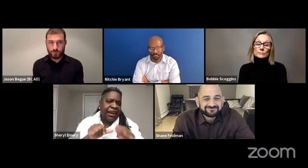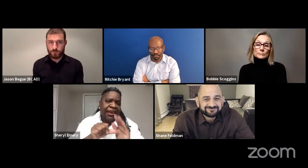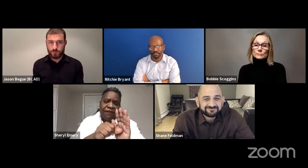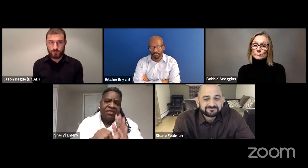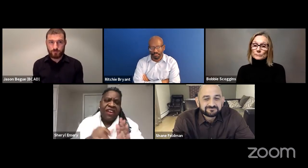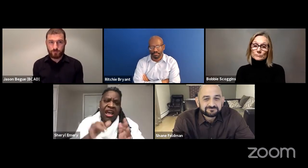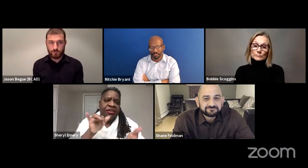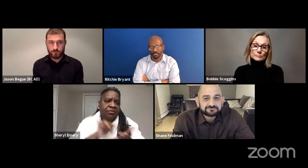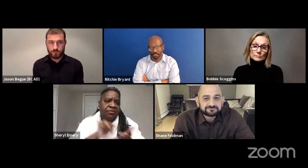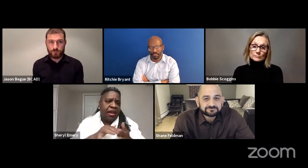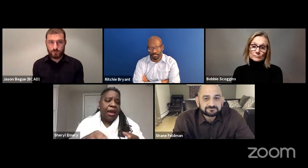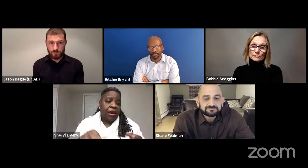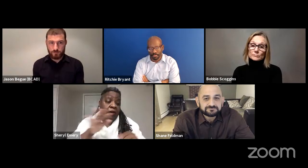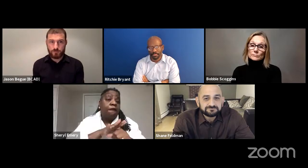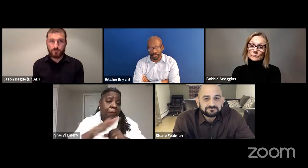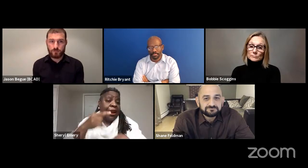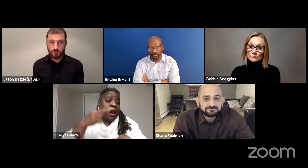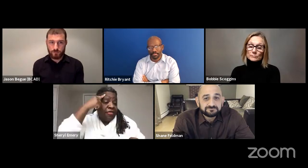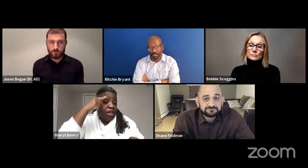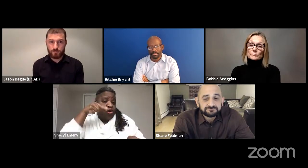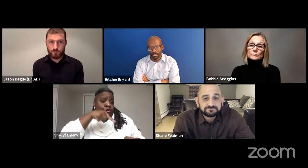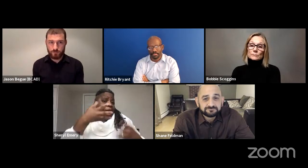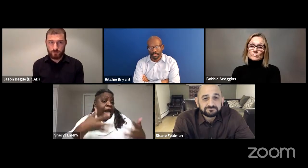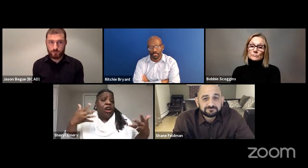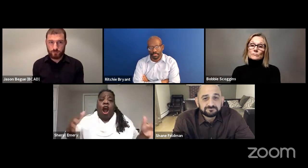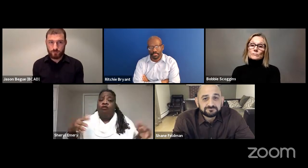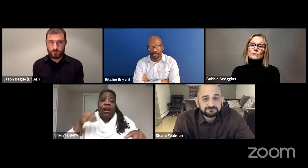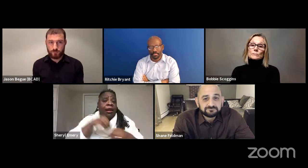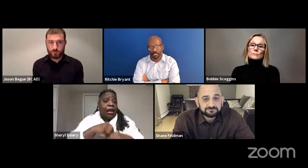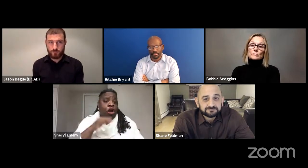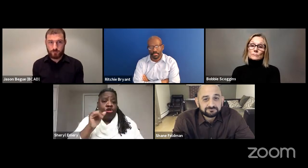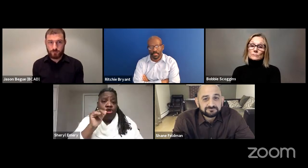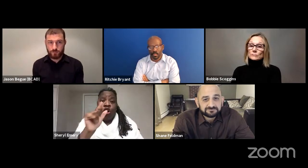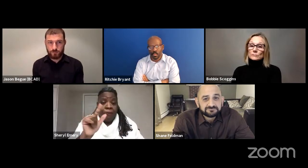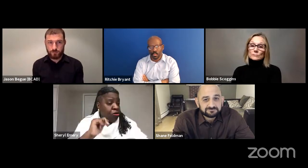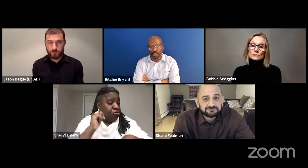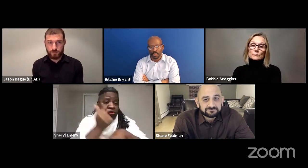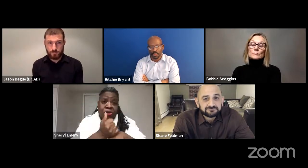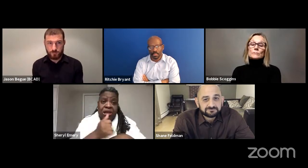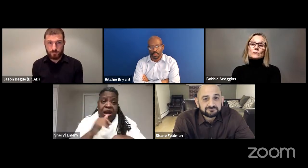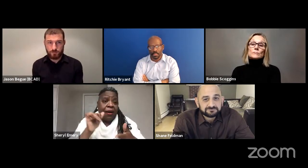stakeholders. So I can't emphasize that enough. You need to have that. And I think that's